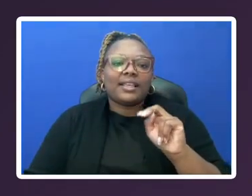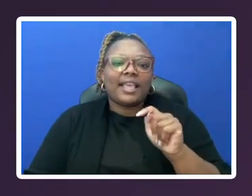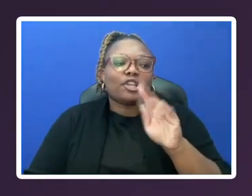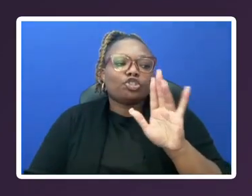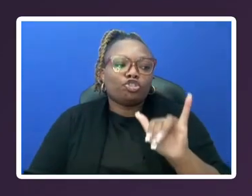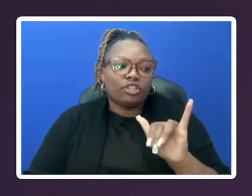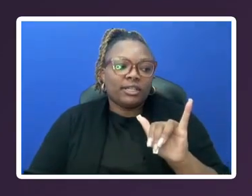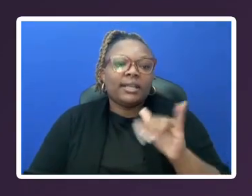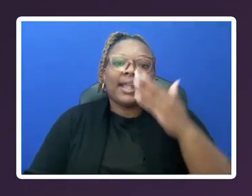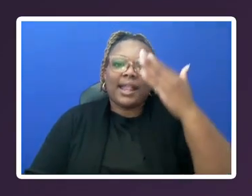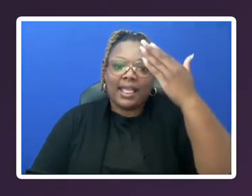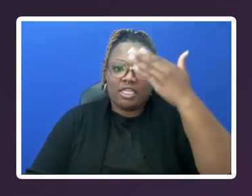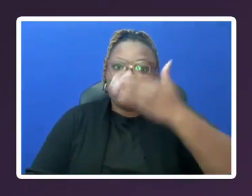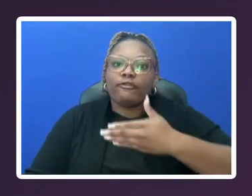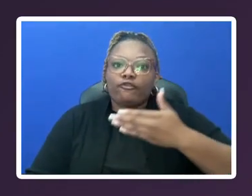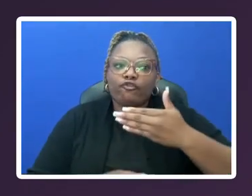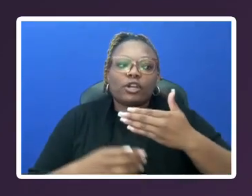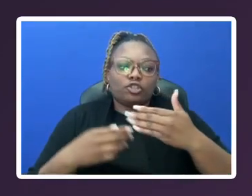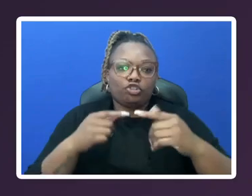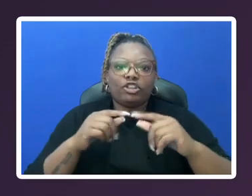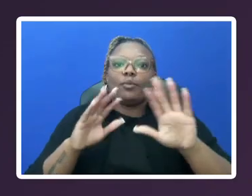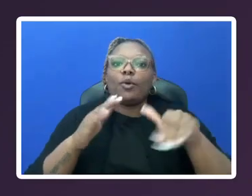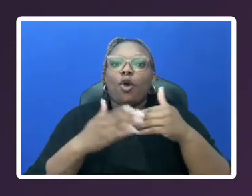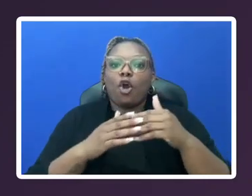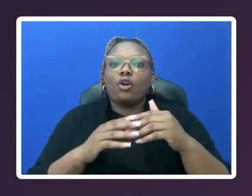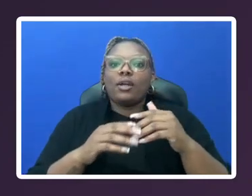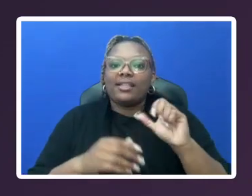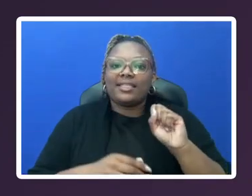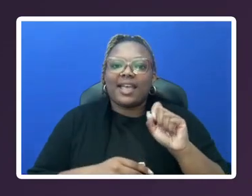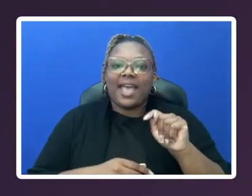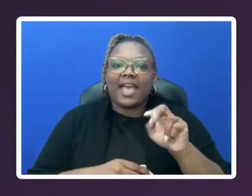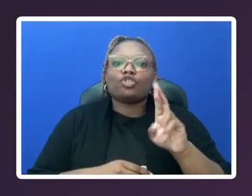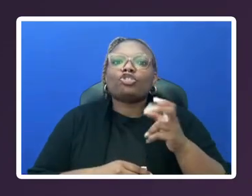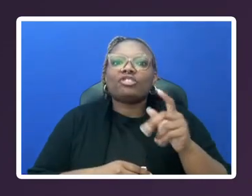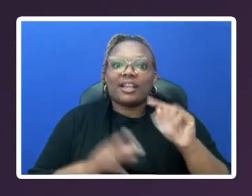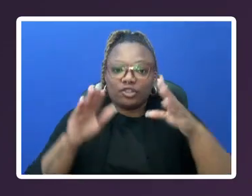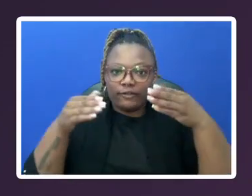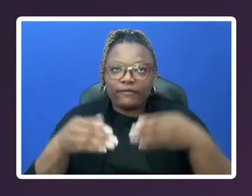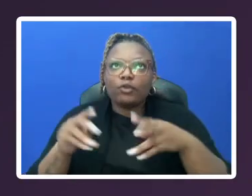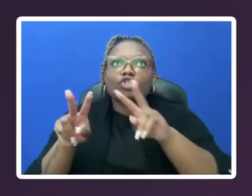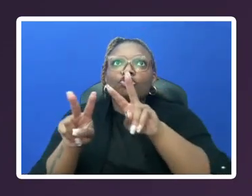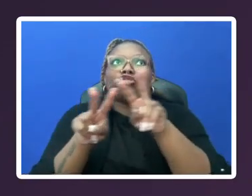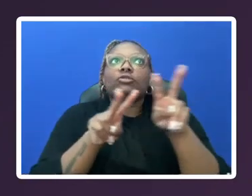that front screen that all the astronauts are very focused on. And with this being technology that